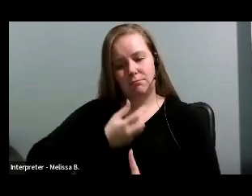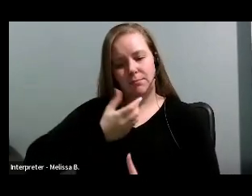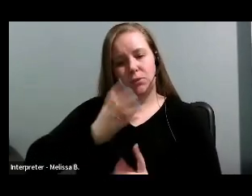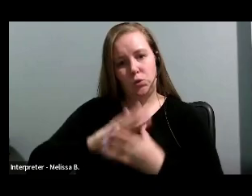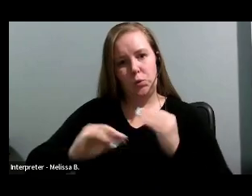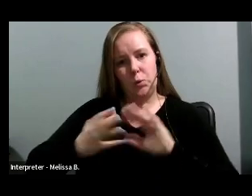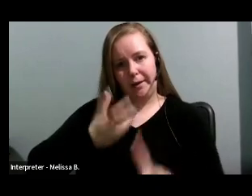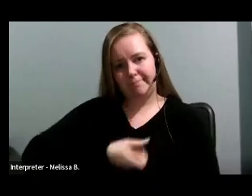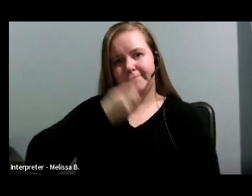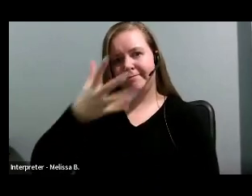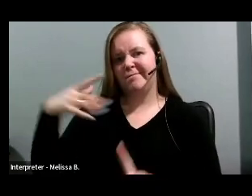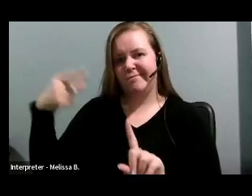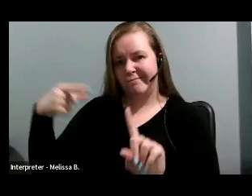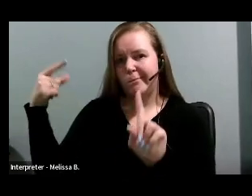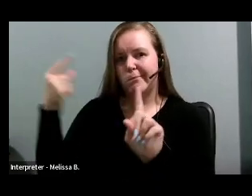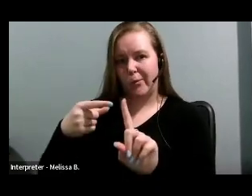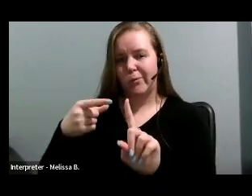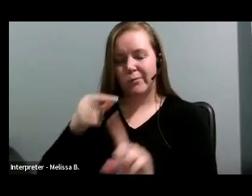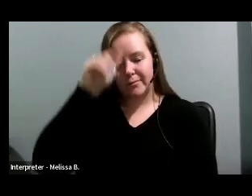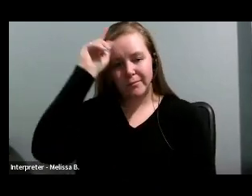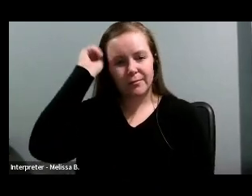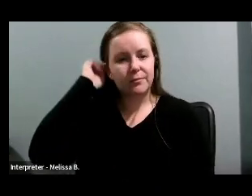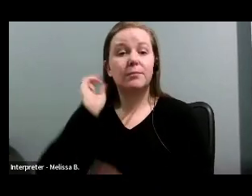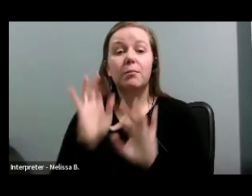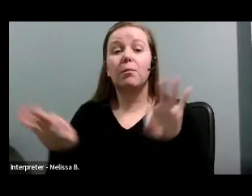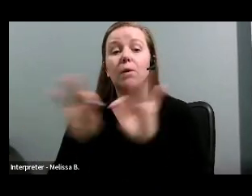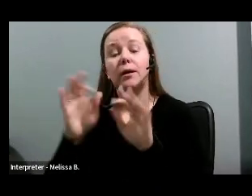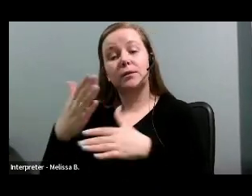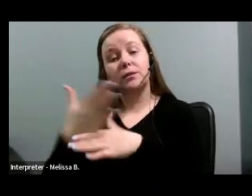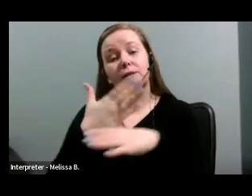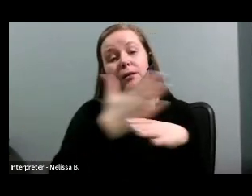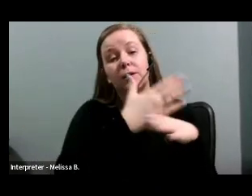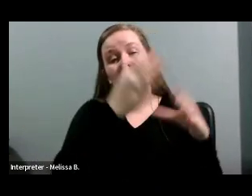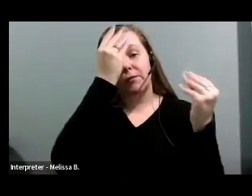Shannon Spencer (she/her): And that's a good thing, sharing information with others, as well as your city councillors.